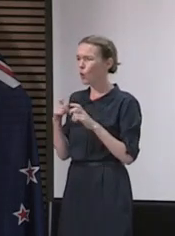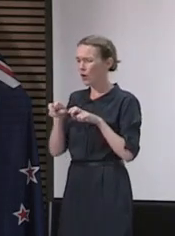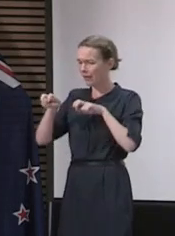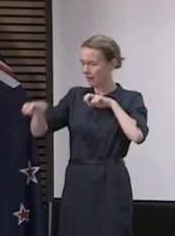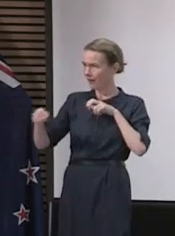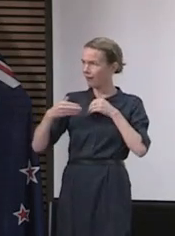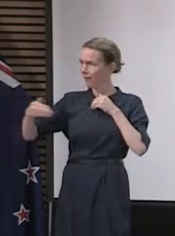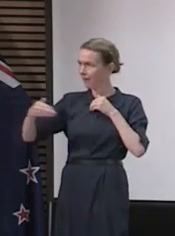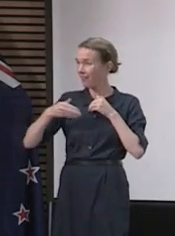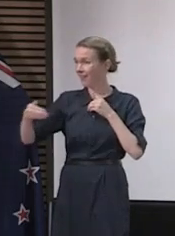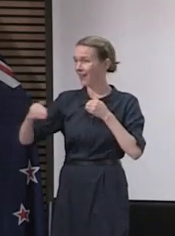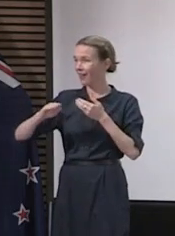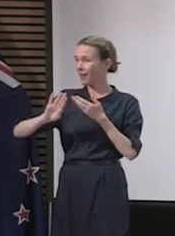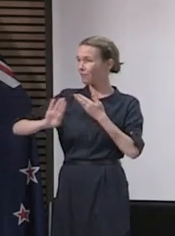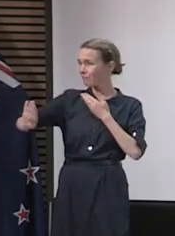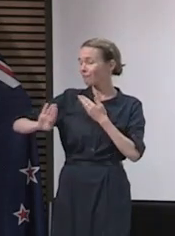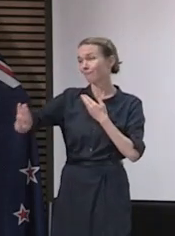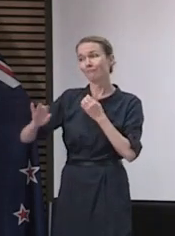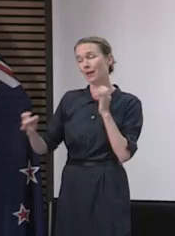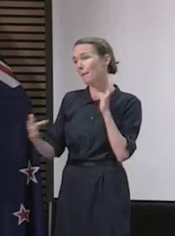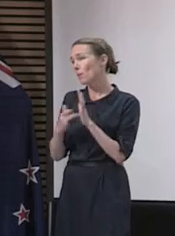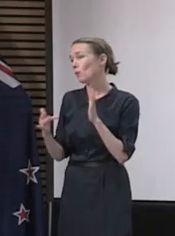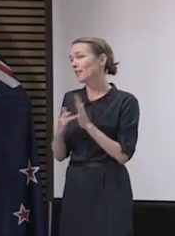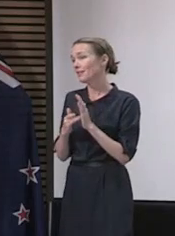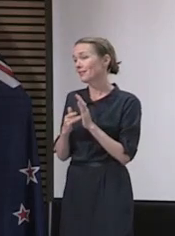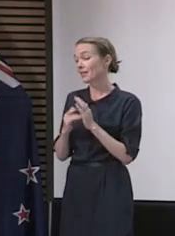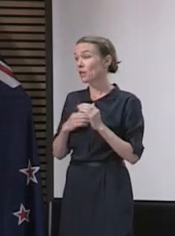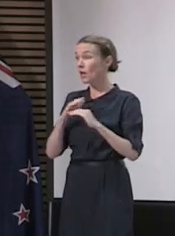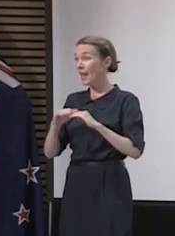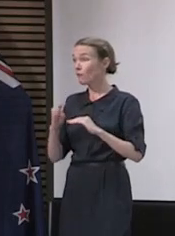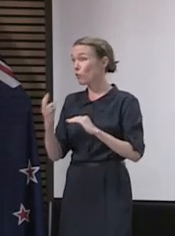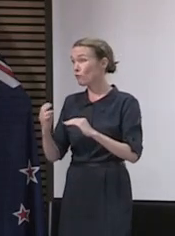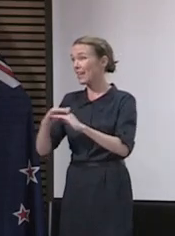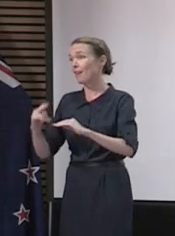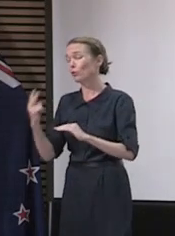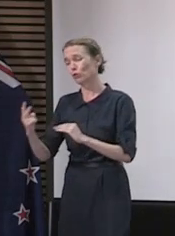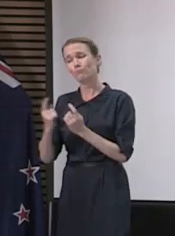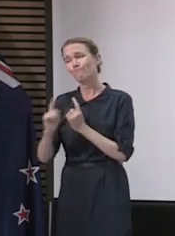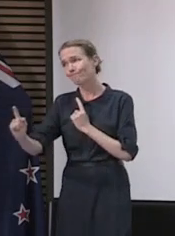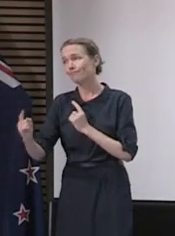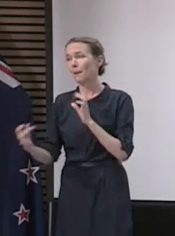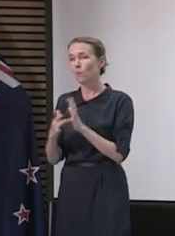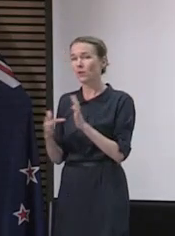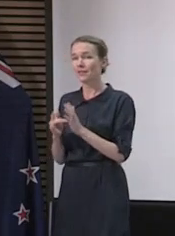seats free, sit further back if other people if you're able, all those basic measures we're asking people to